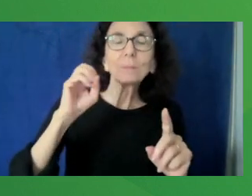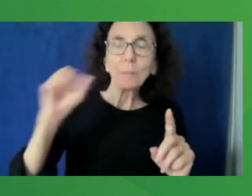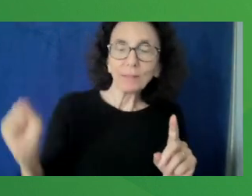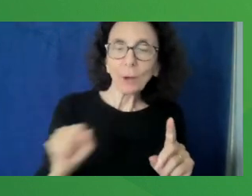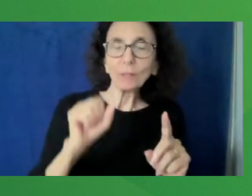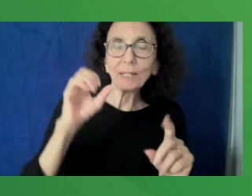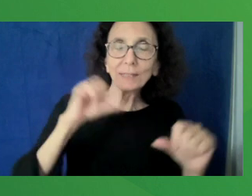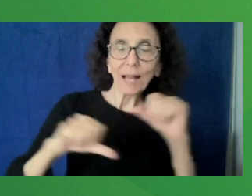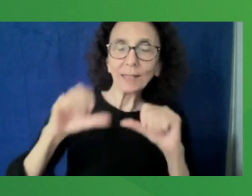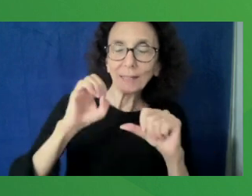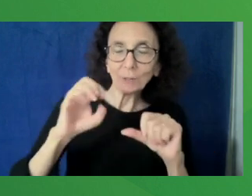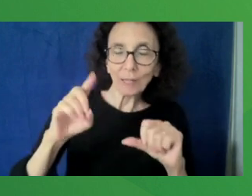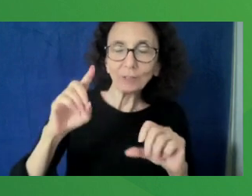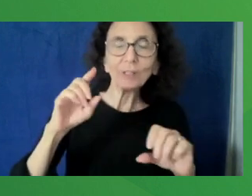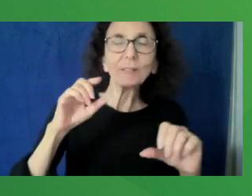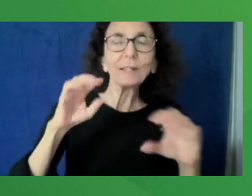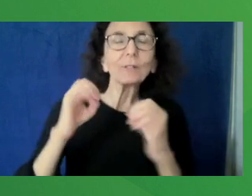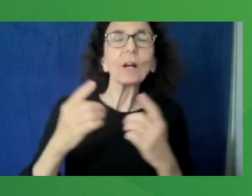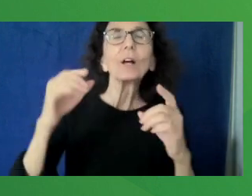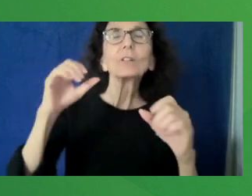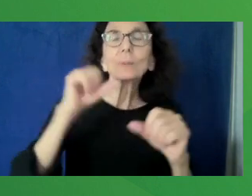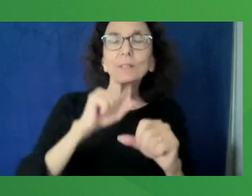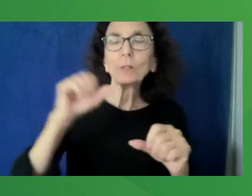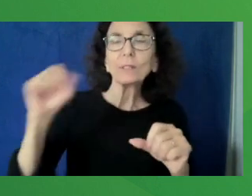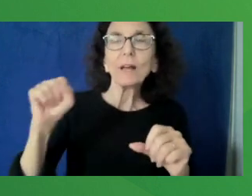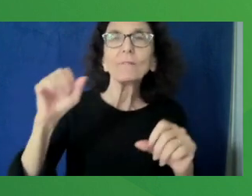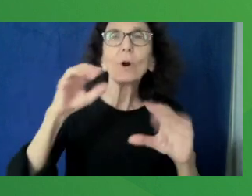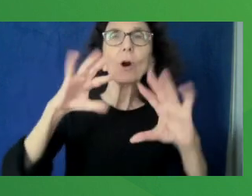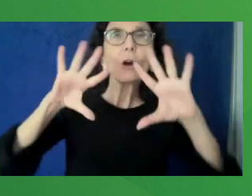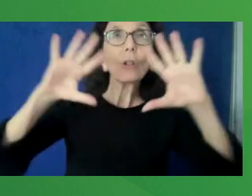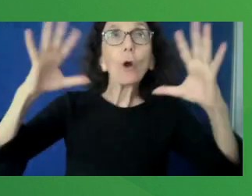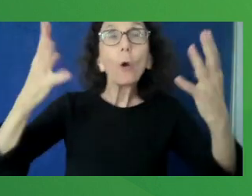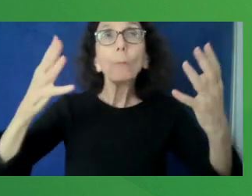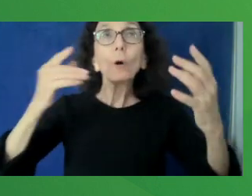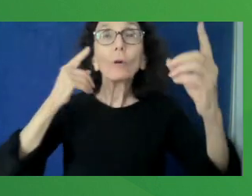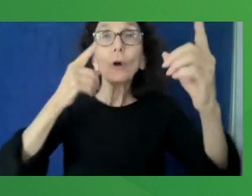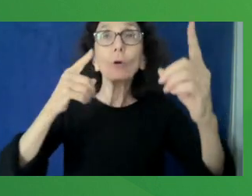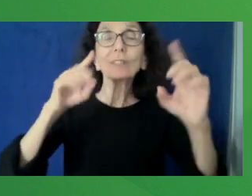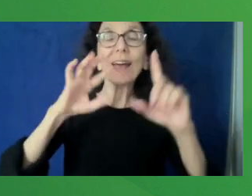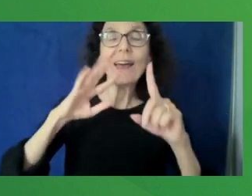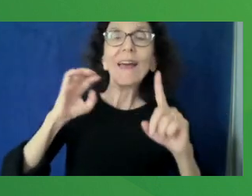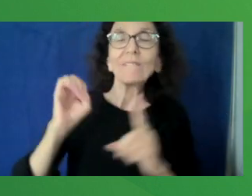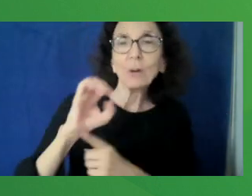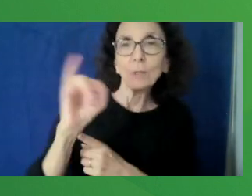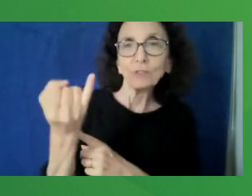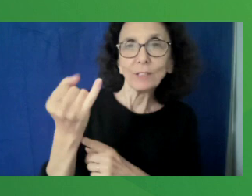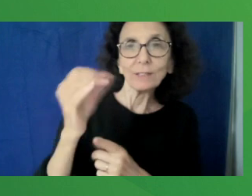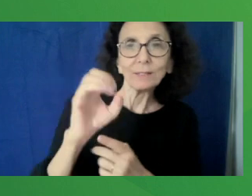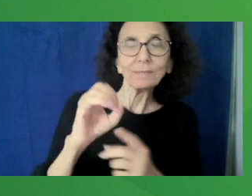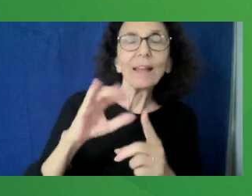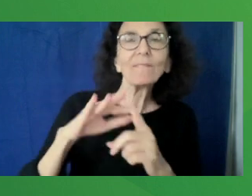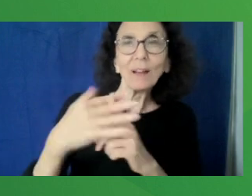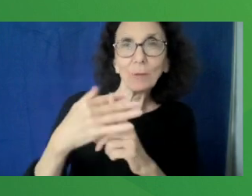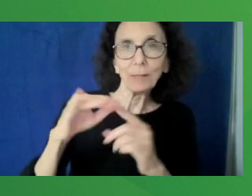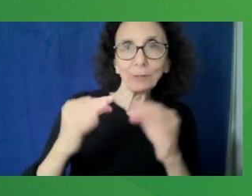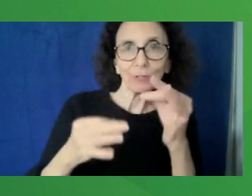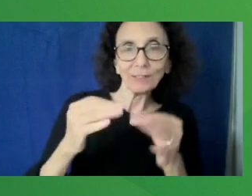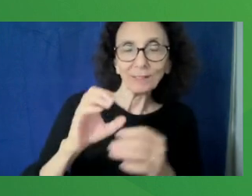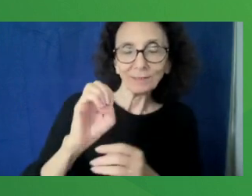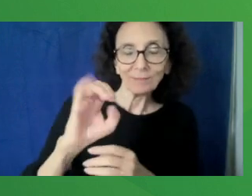Smithsonian Science for Global Goals Environmental Justice Guide. Ms. Briscoe, Mr. Drabo used this